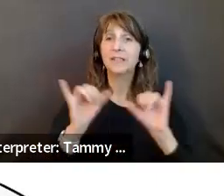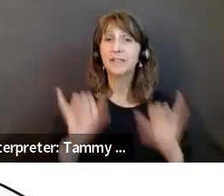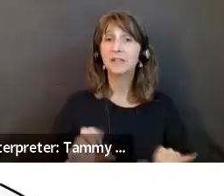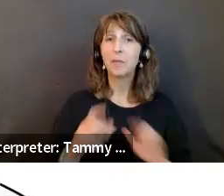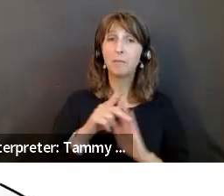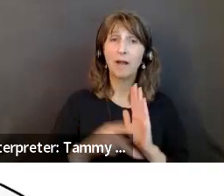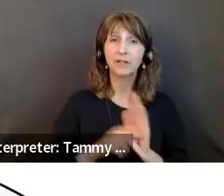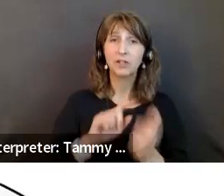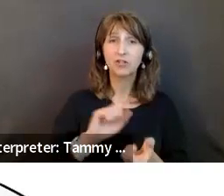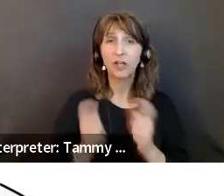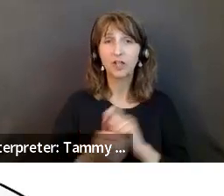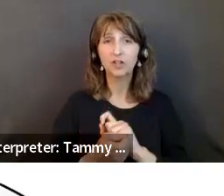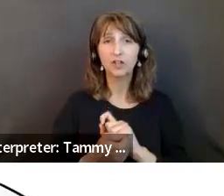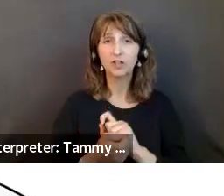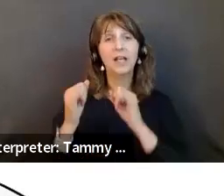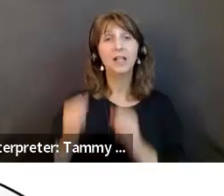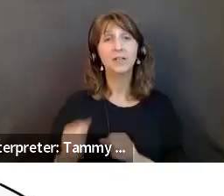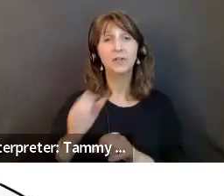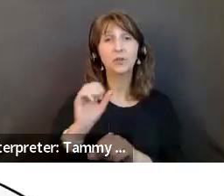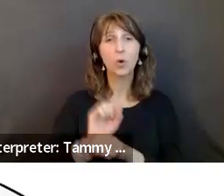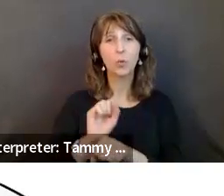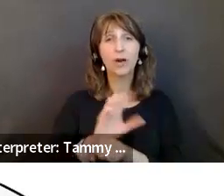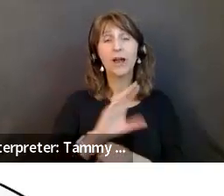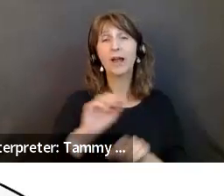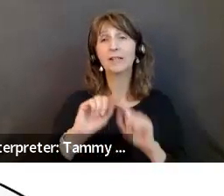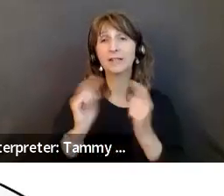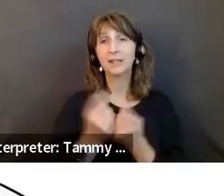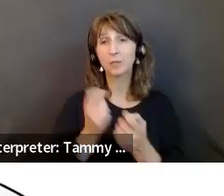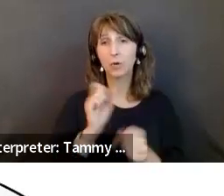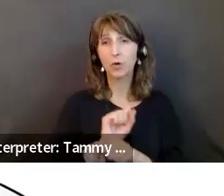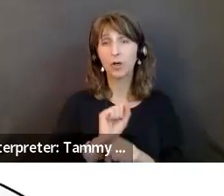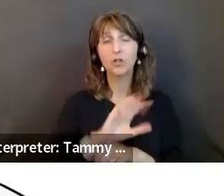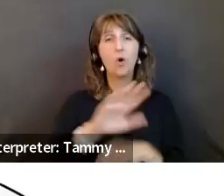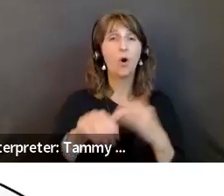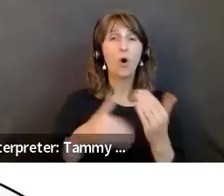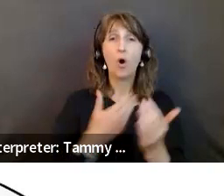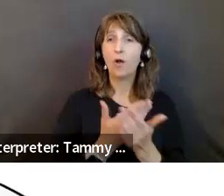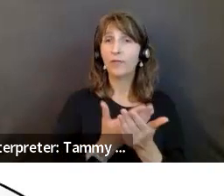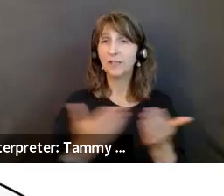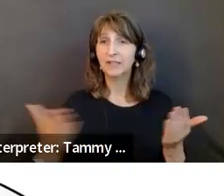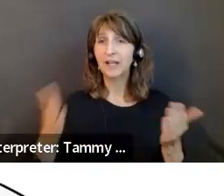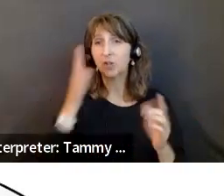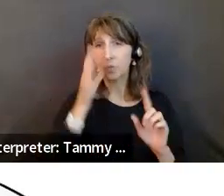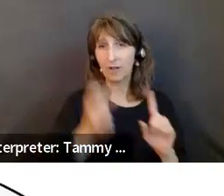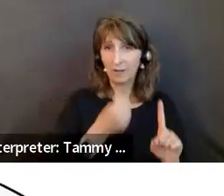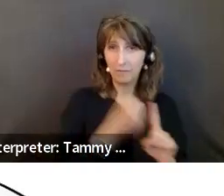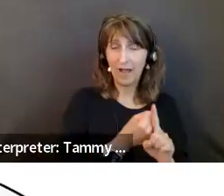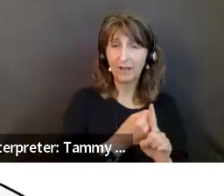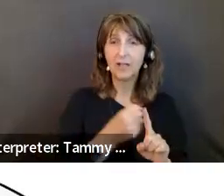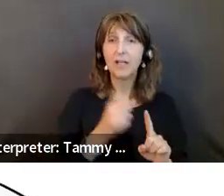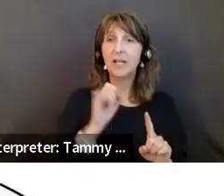Ultimately impact how healthy our communities are. So the better we do that, the more engagement we have. The more likely it is that we have.